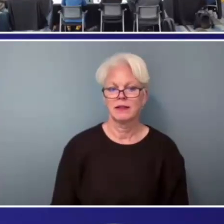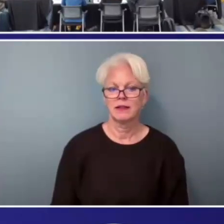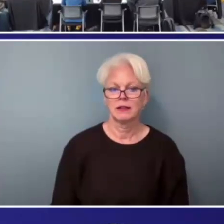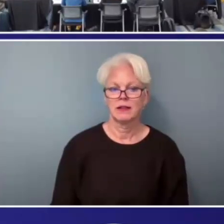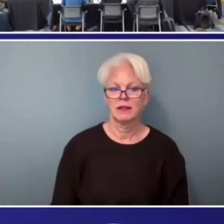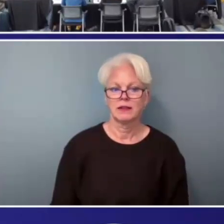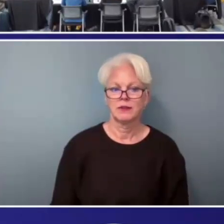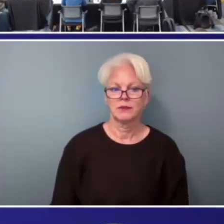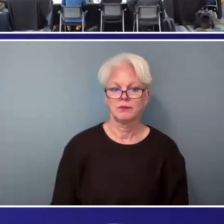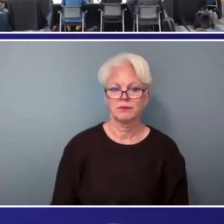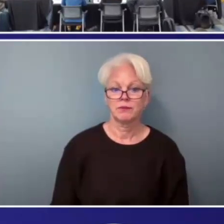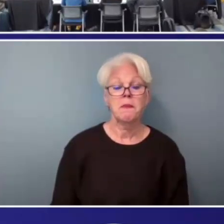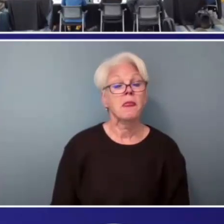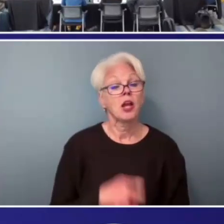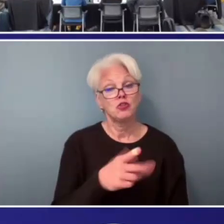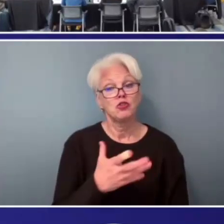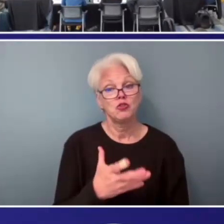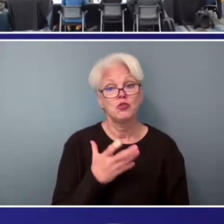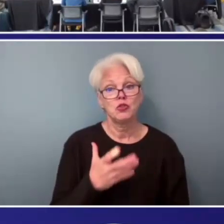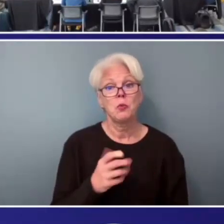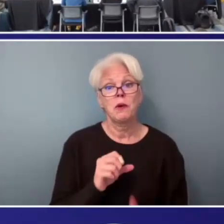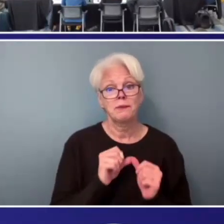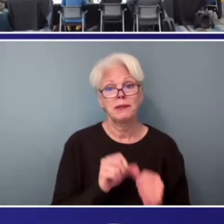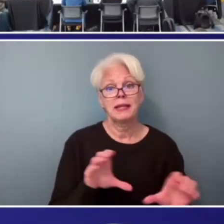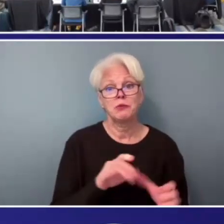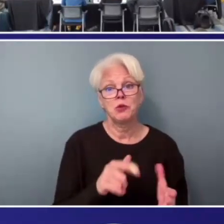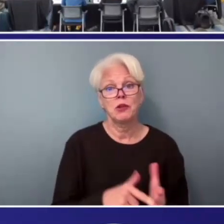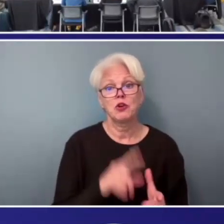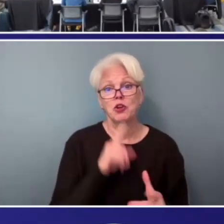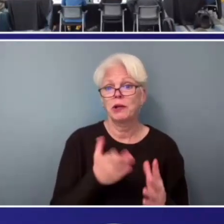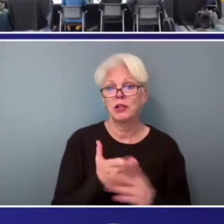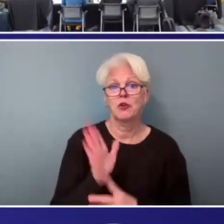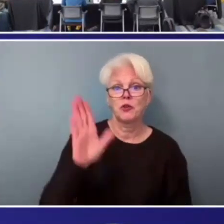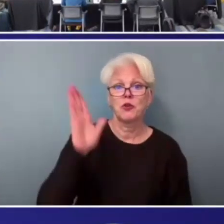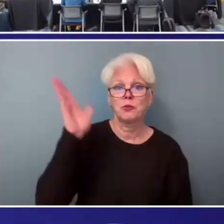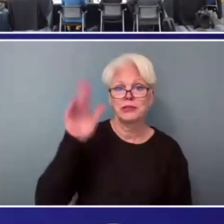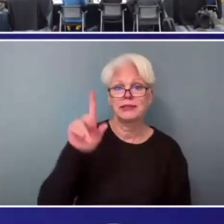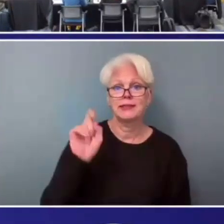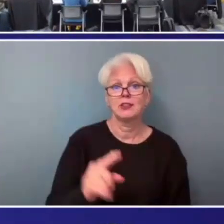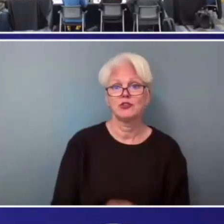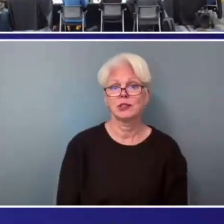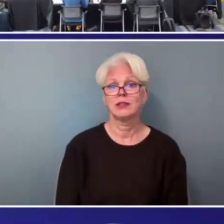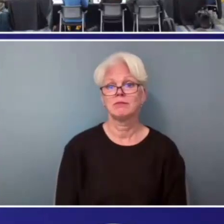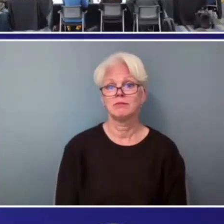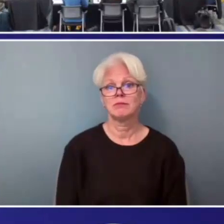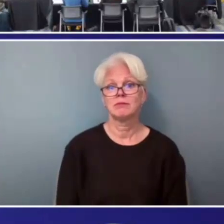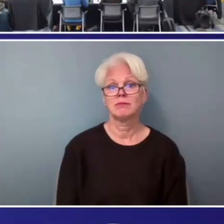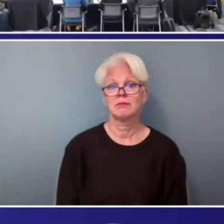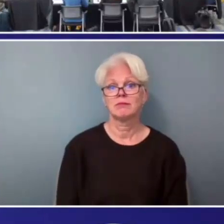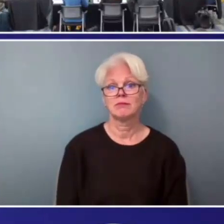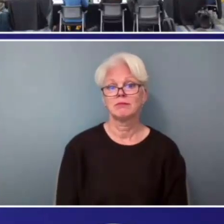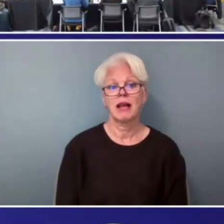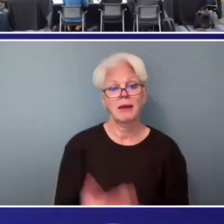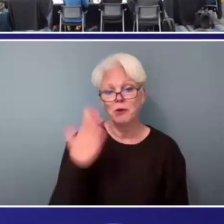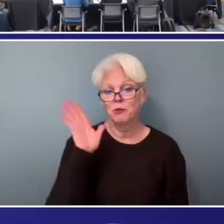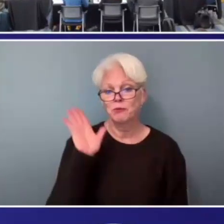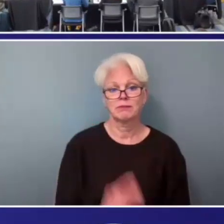Do you want me to keep doing this, or do you want to go through your presentation? I'm open to -- I can -- we can go.